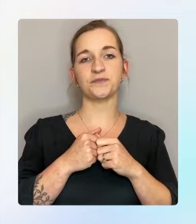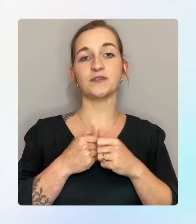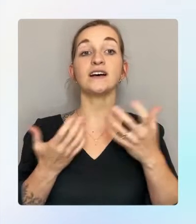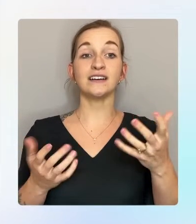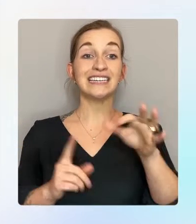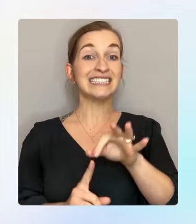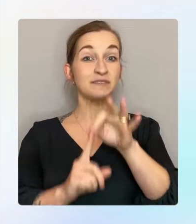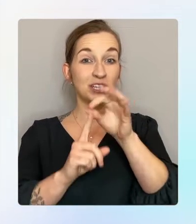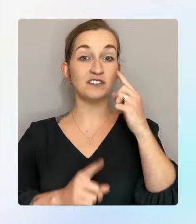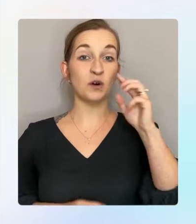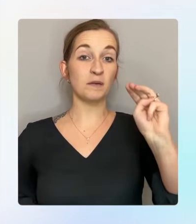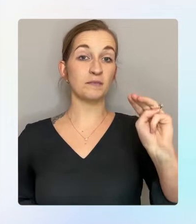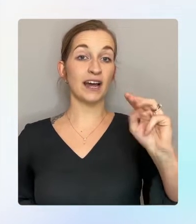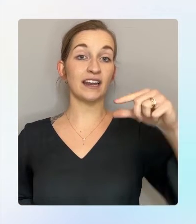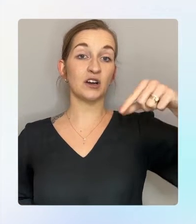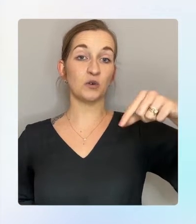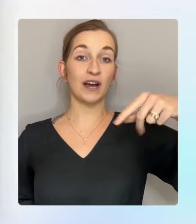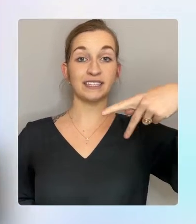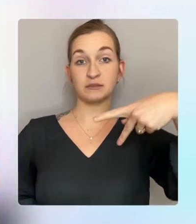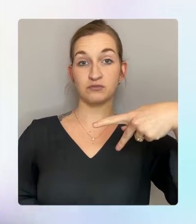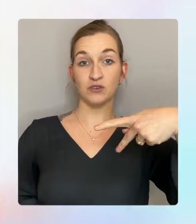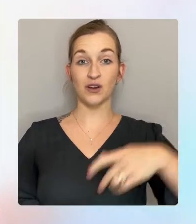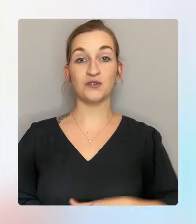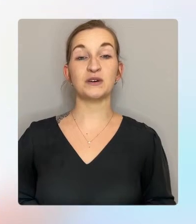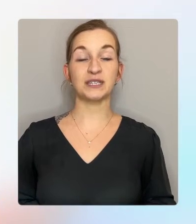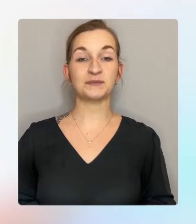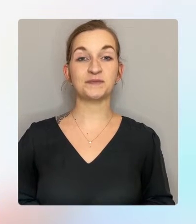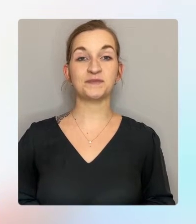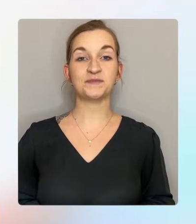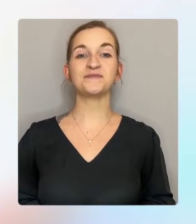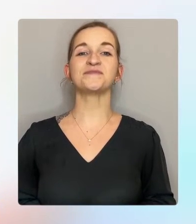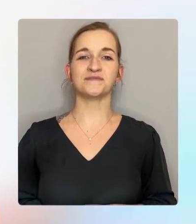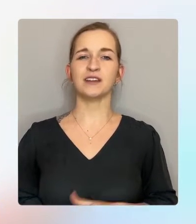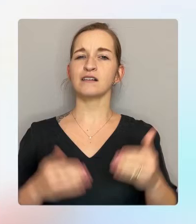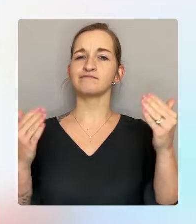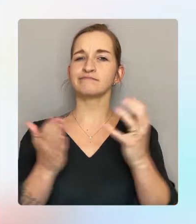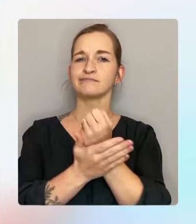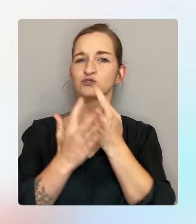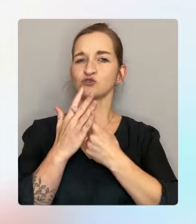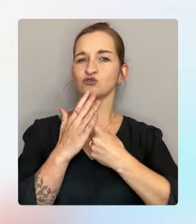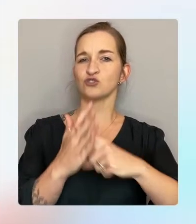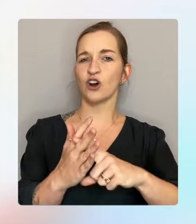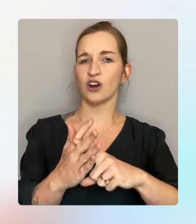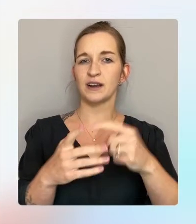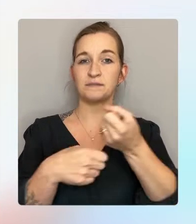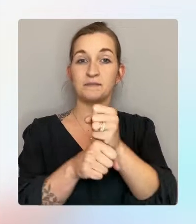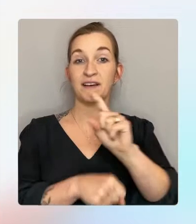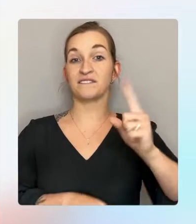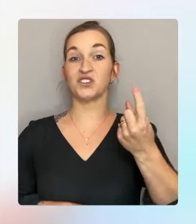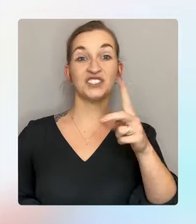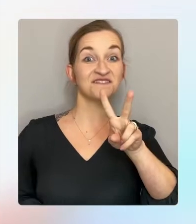our newest device, which has color passthrough. Let's get started with creating your first virtual object.